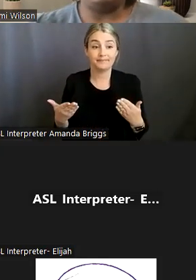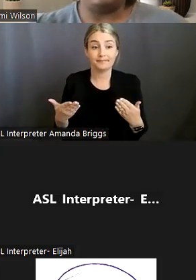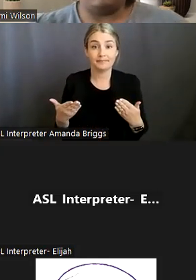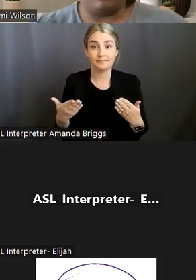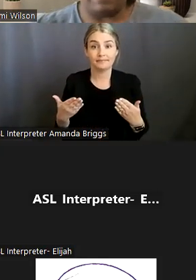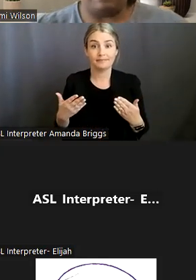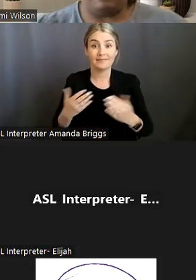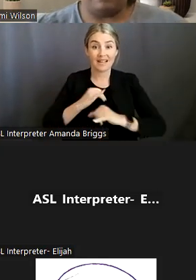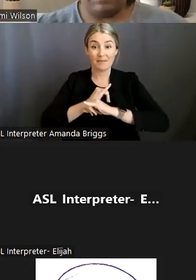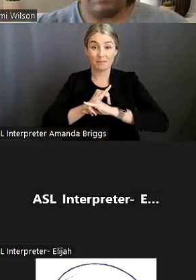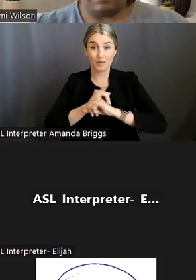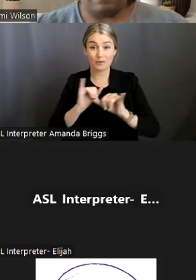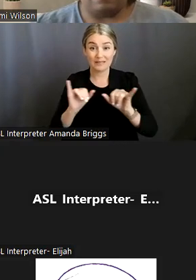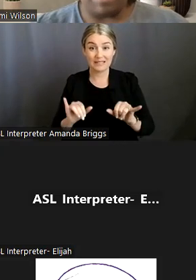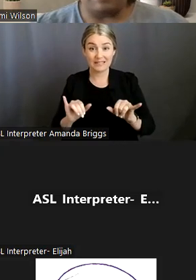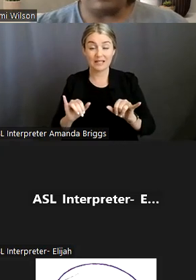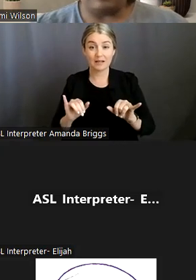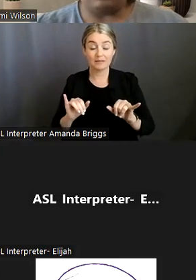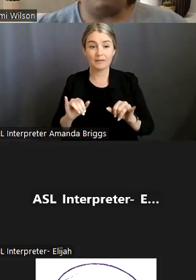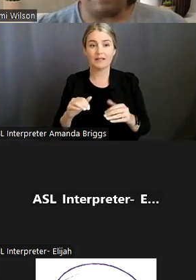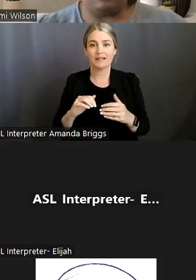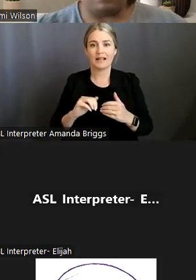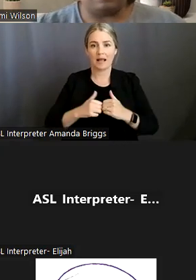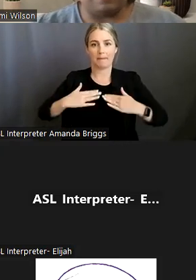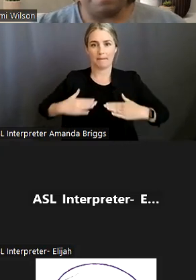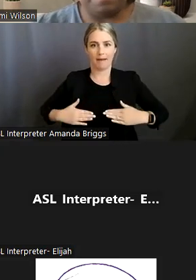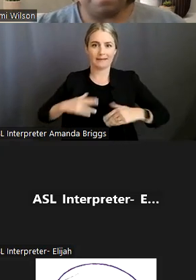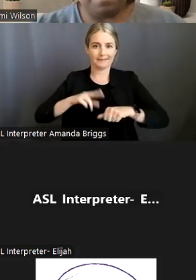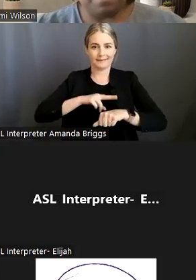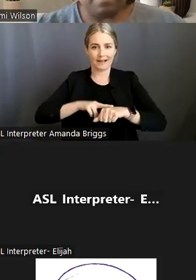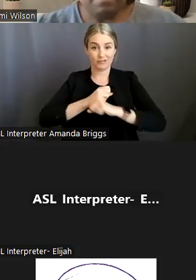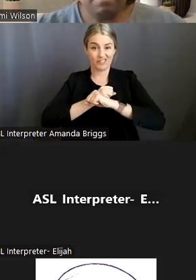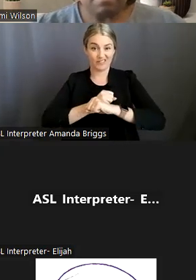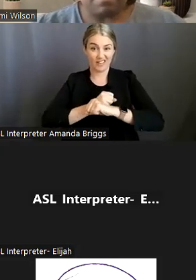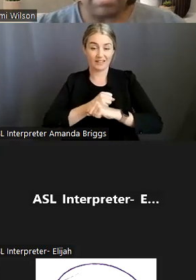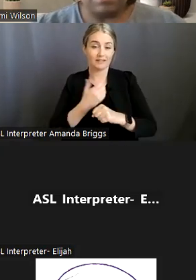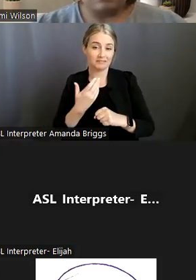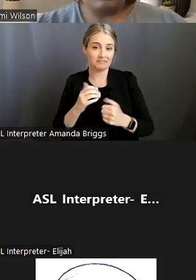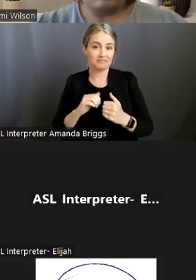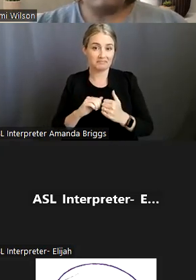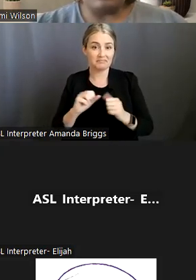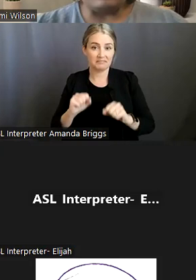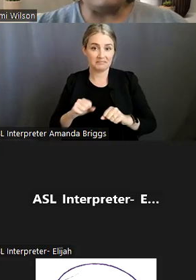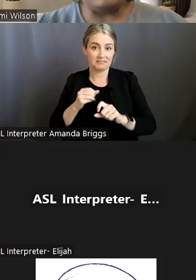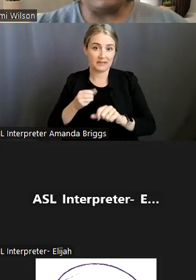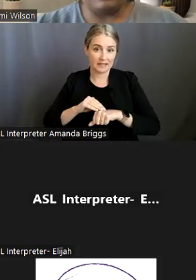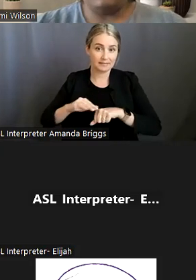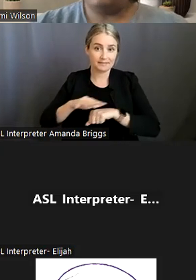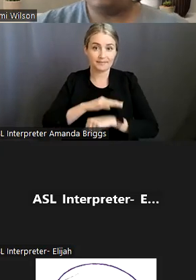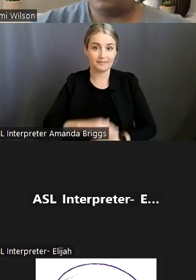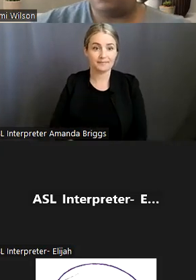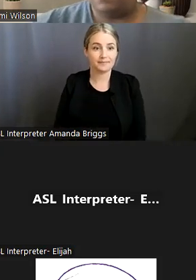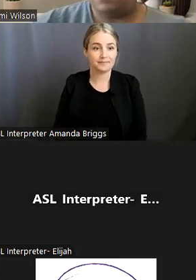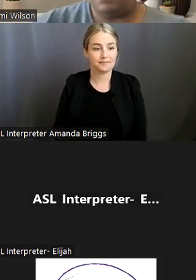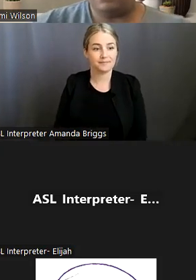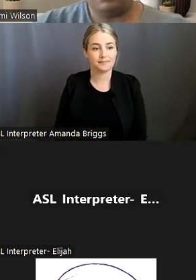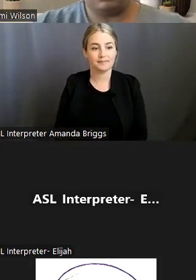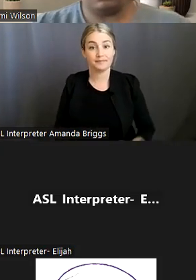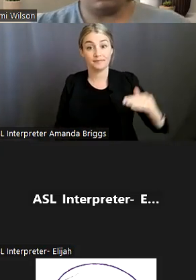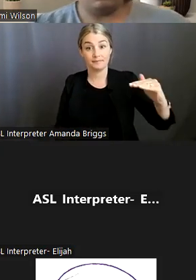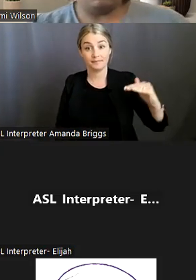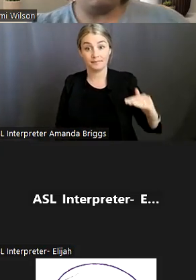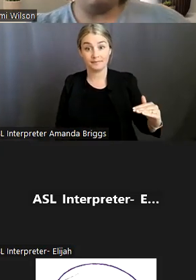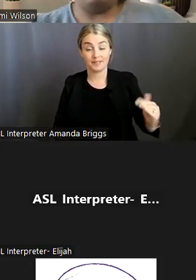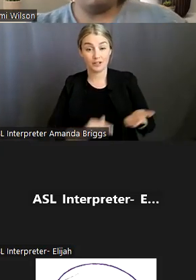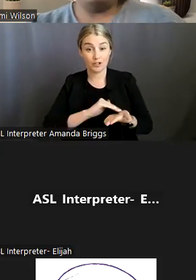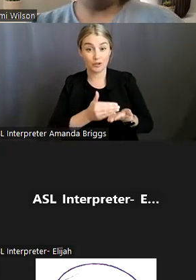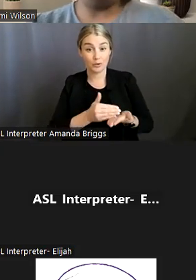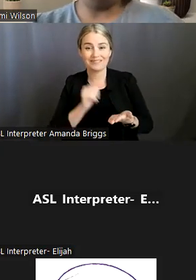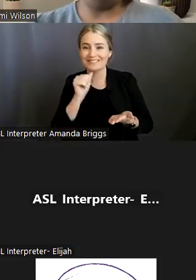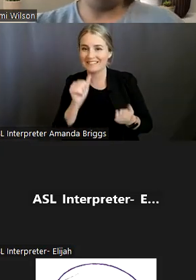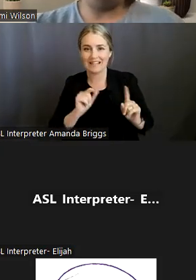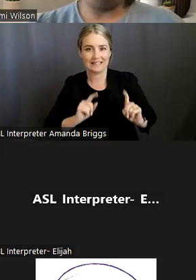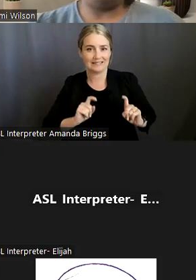How the body's natural defense works. Not testing the dose. So, and we'll talk